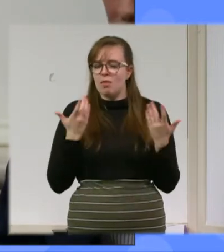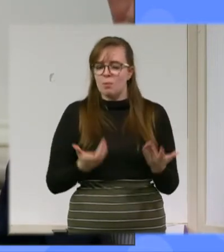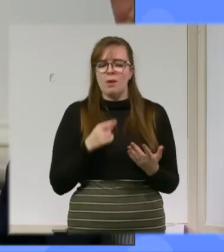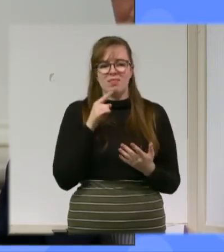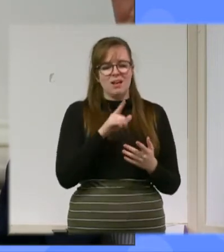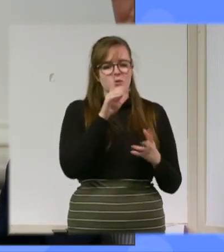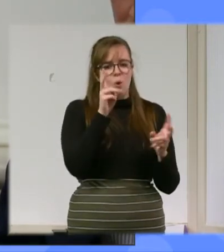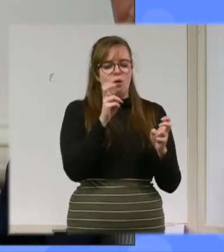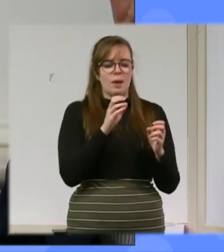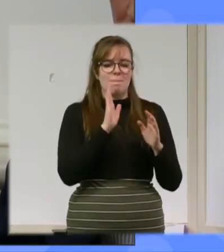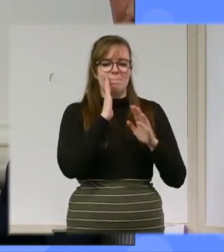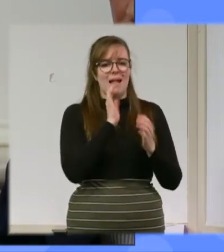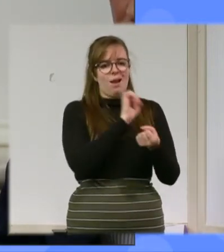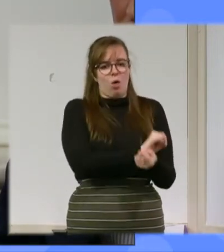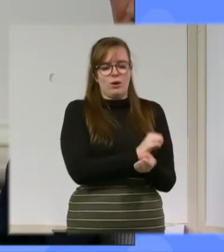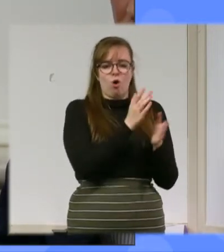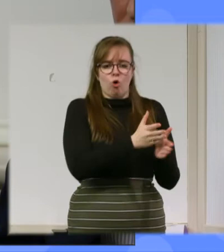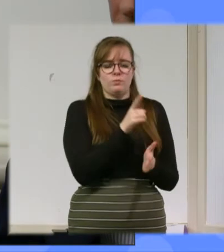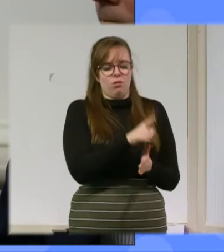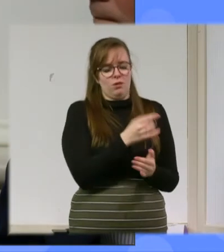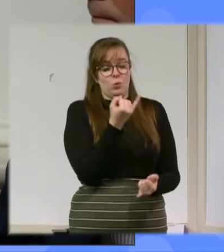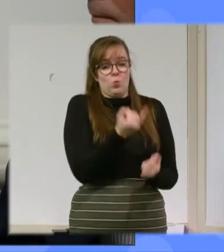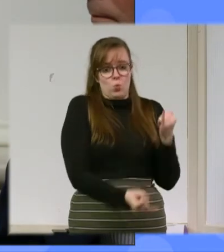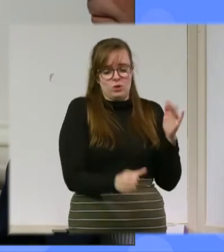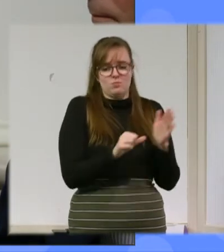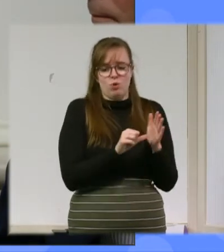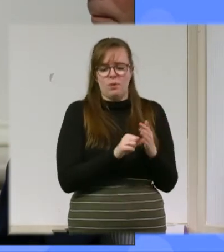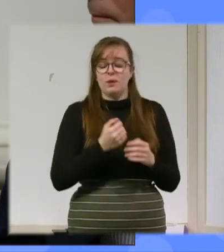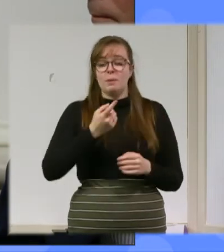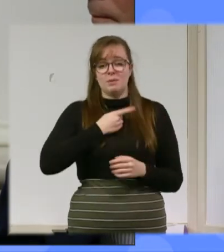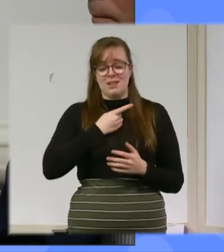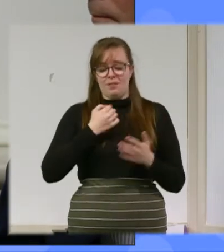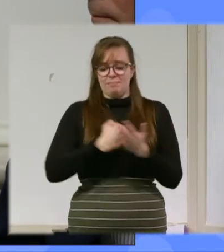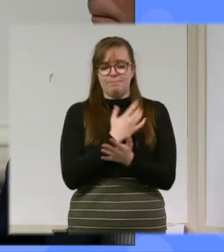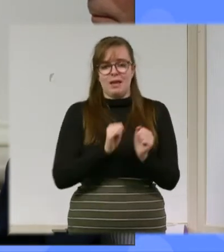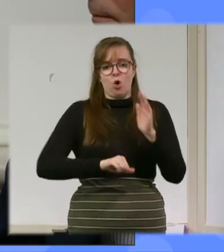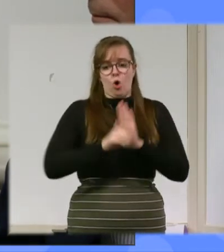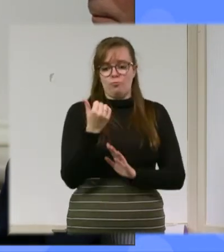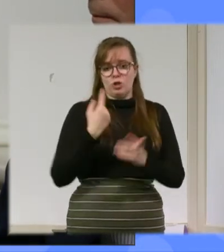in hospitals which makes problems even worse I unfortunately had to have an operation last year where I wasn't sure if I could have the operation because